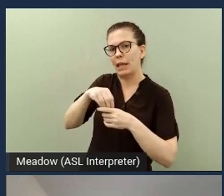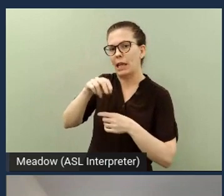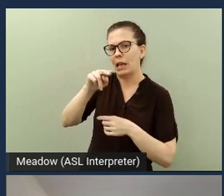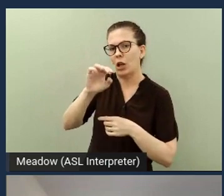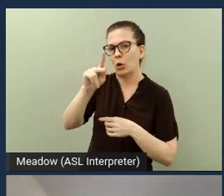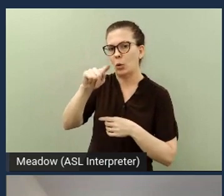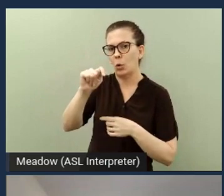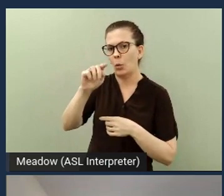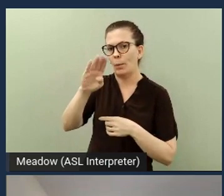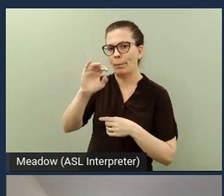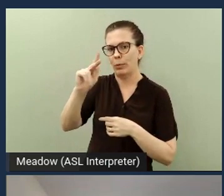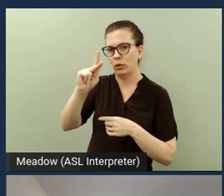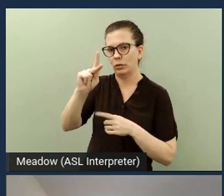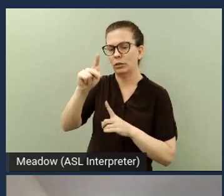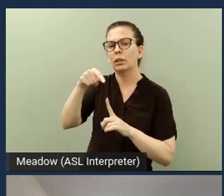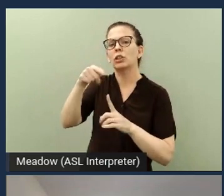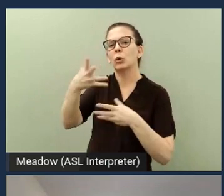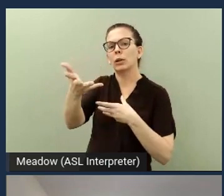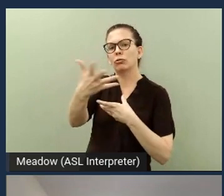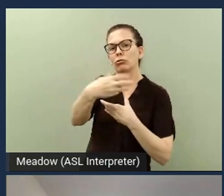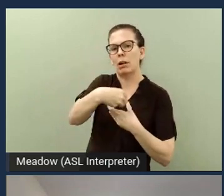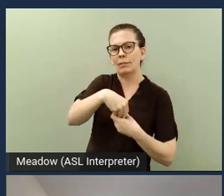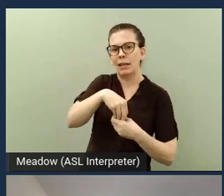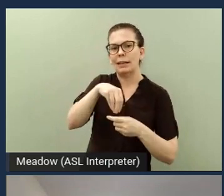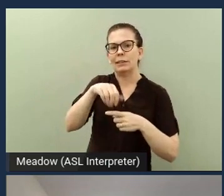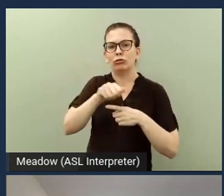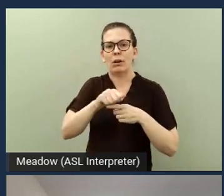you would wrap that into a training step.